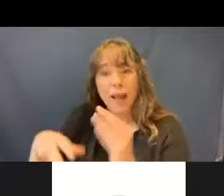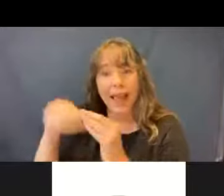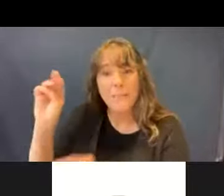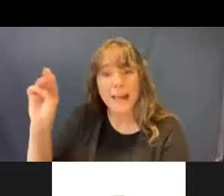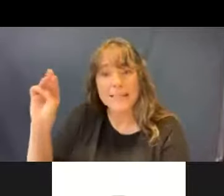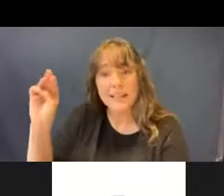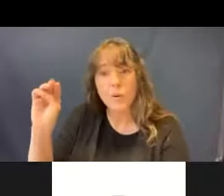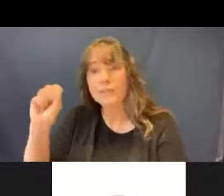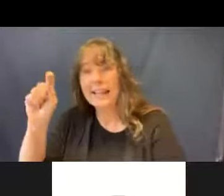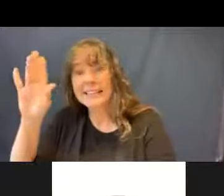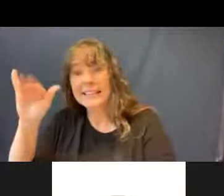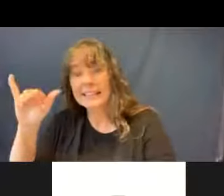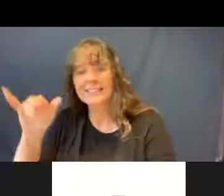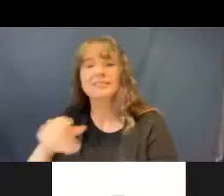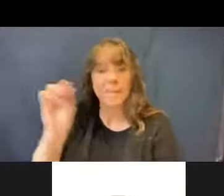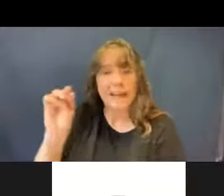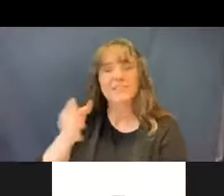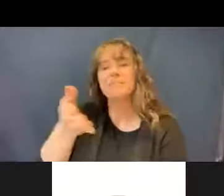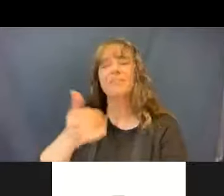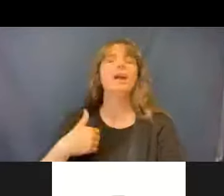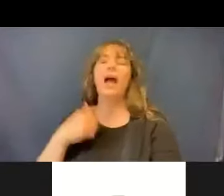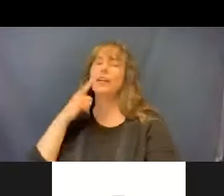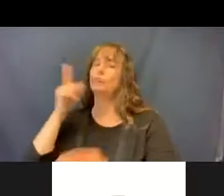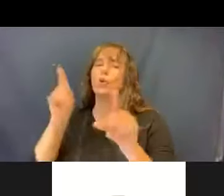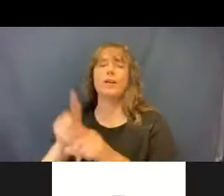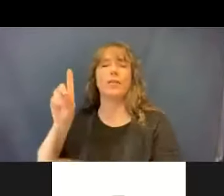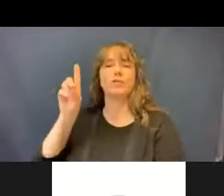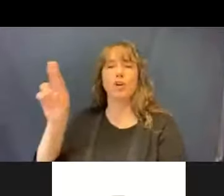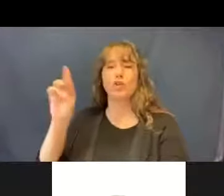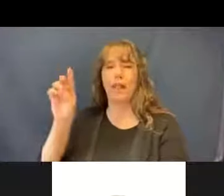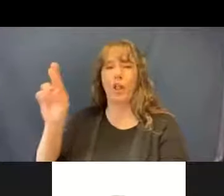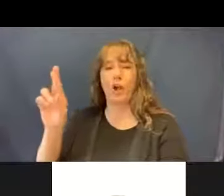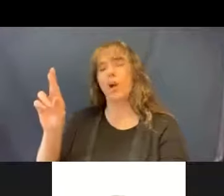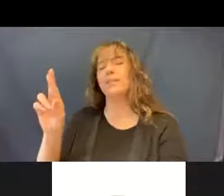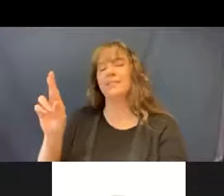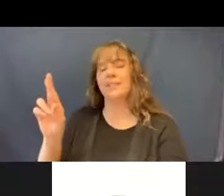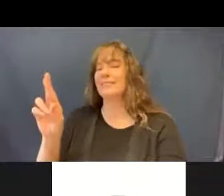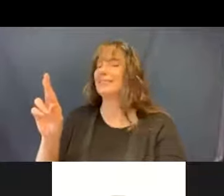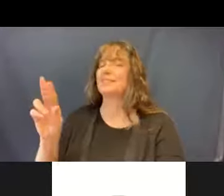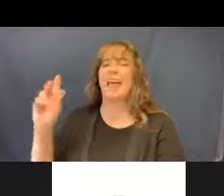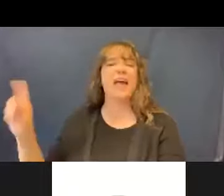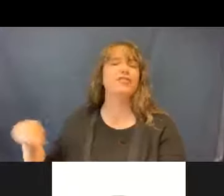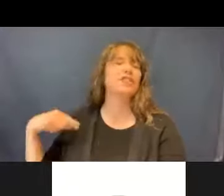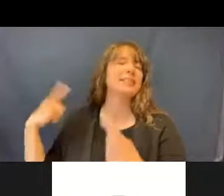I completely agree with Dr. Miller. Since I was young, I was always